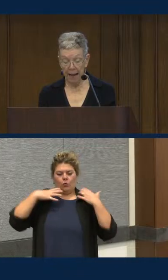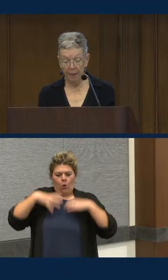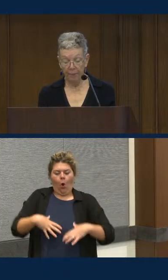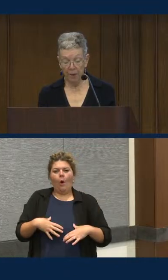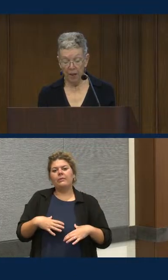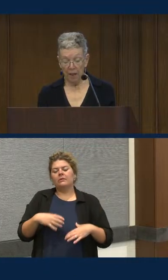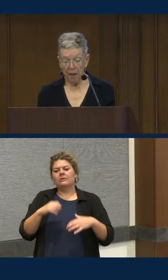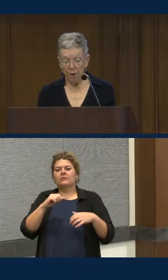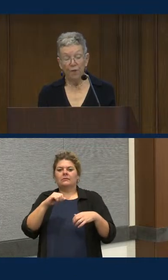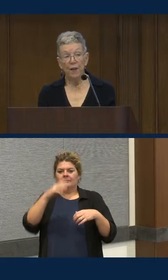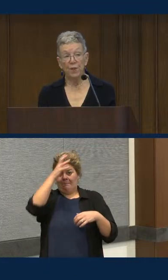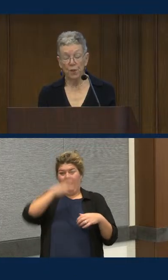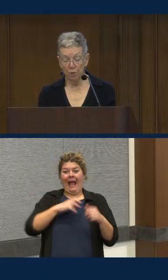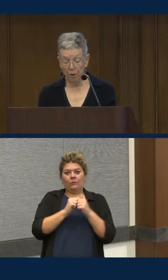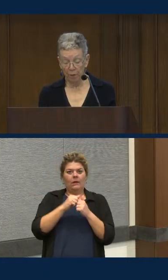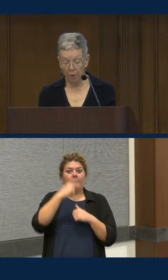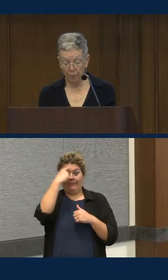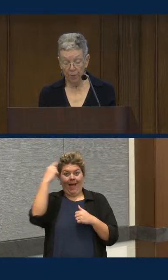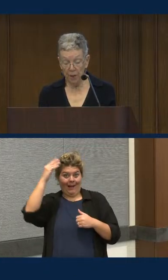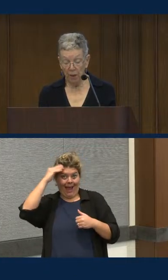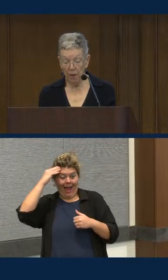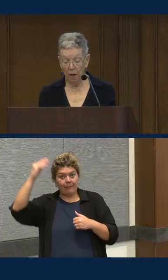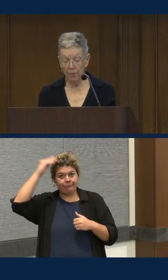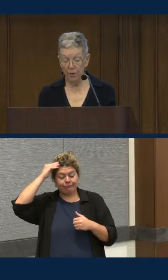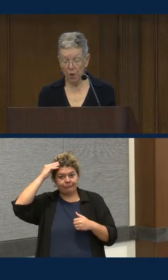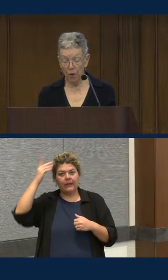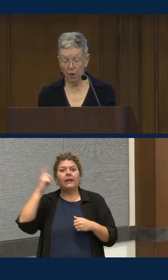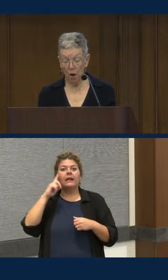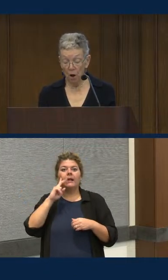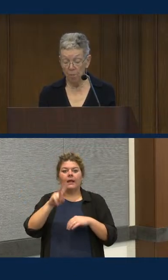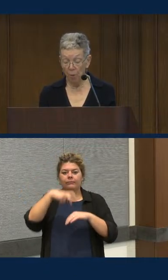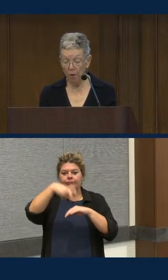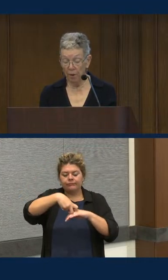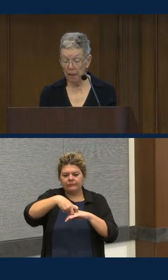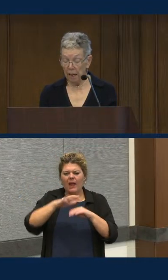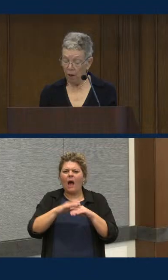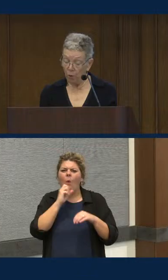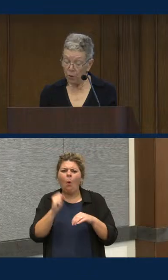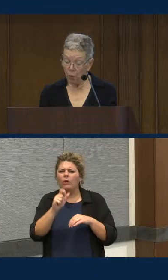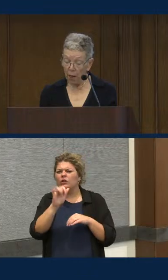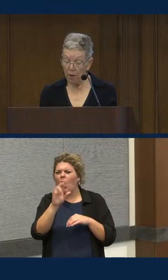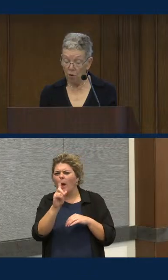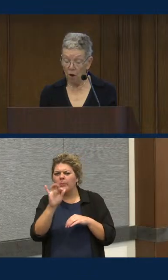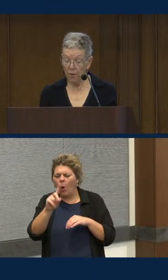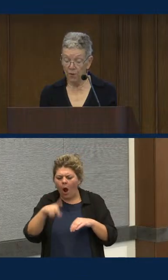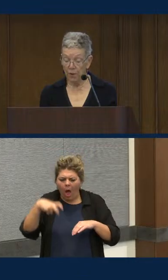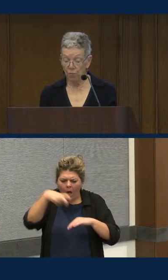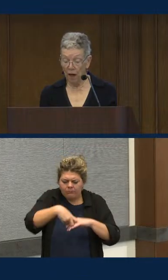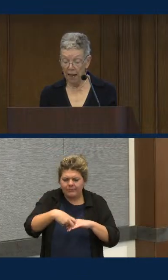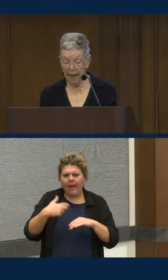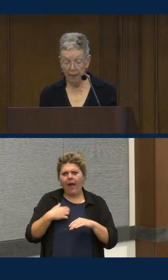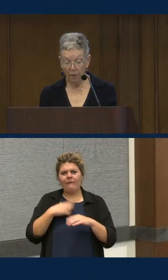kneeling on discarded cardboard, and holds a white cross in his